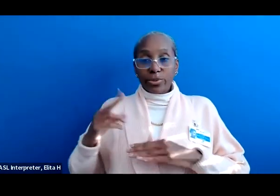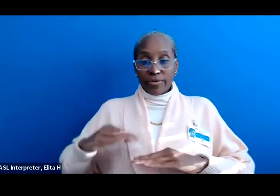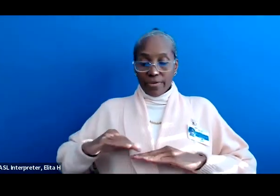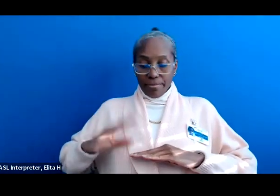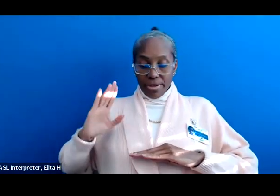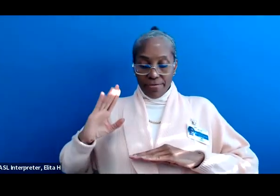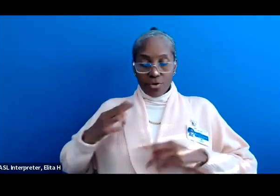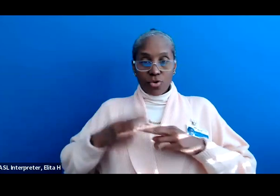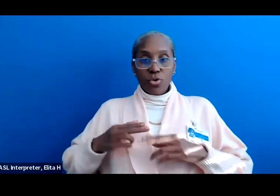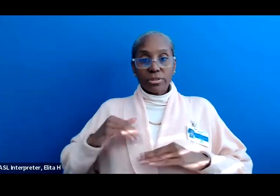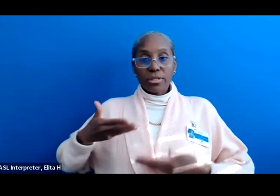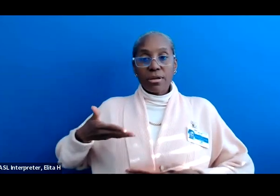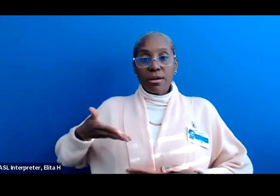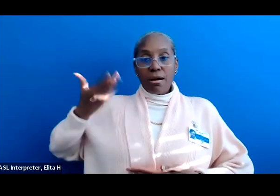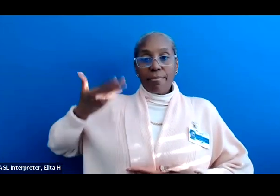it's called upper motor neuron injury.